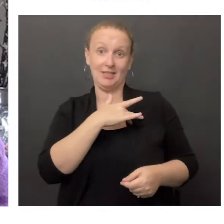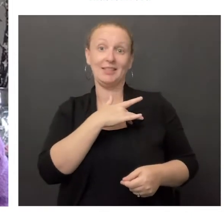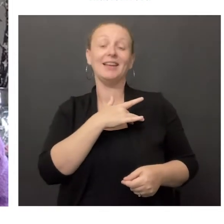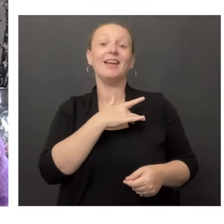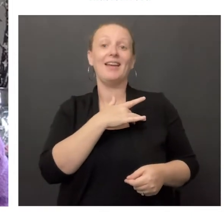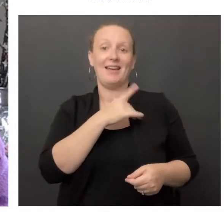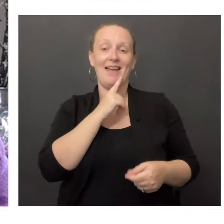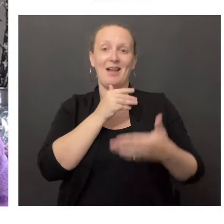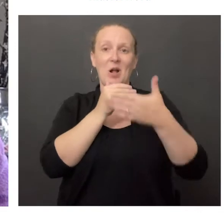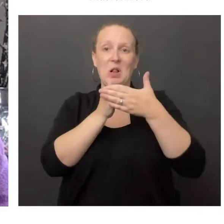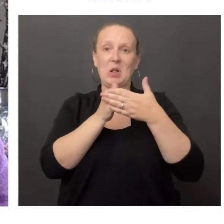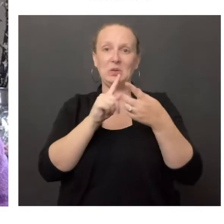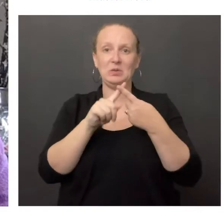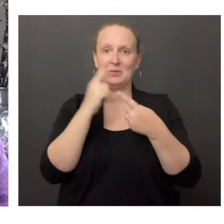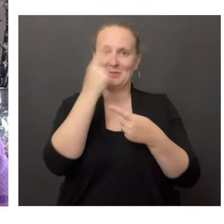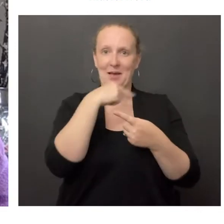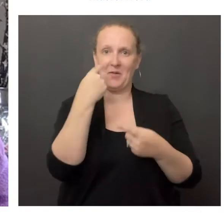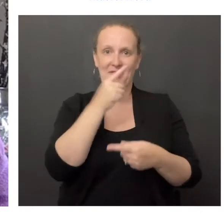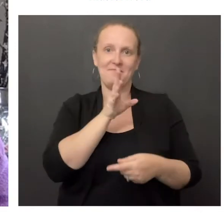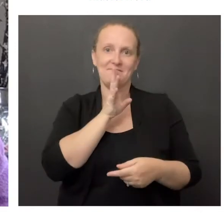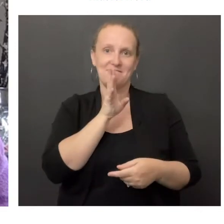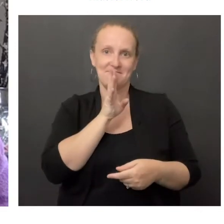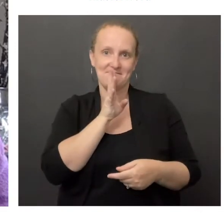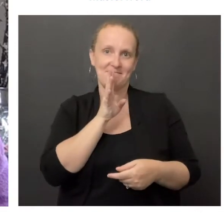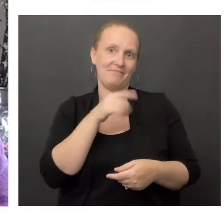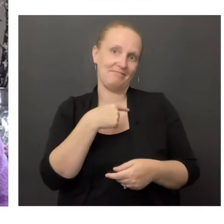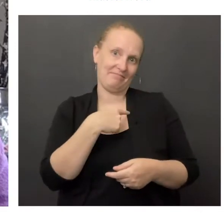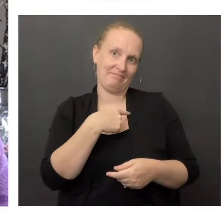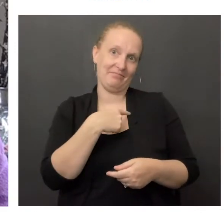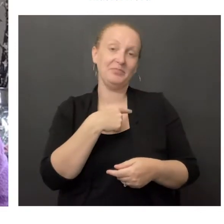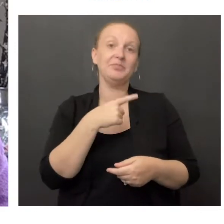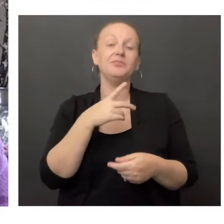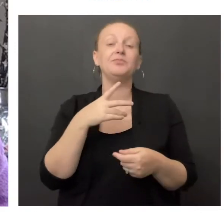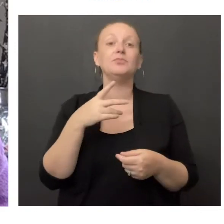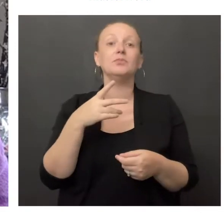And so when you're having this conversation with